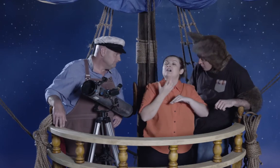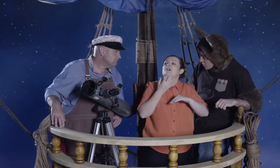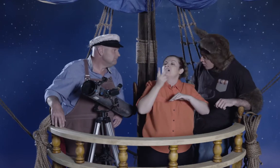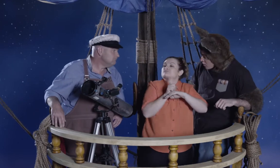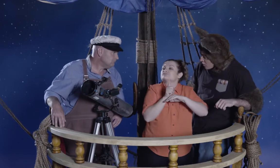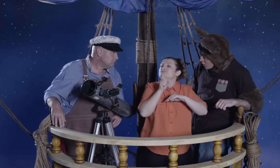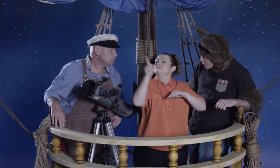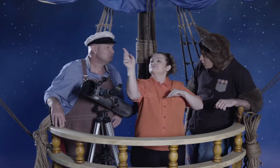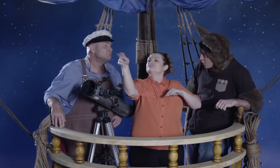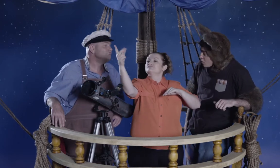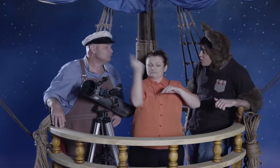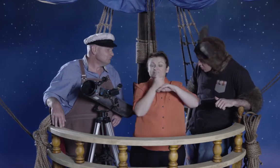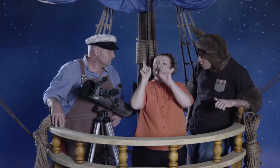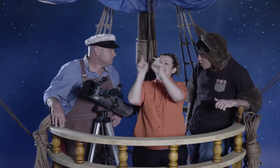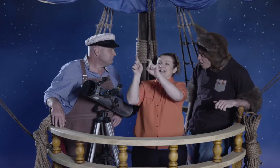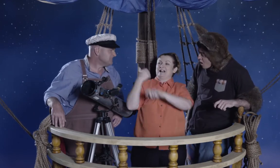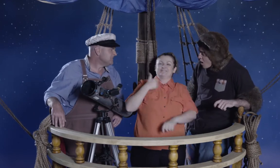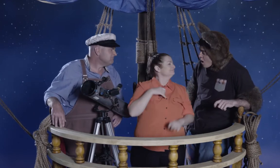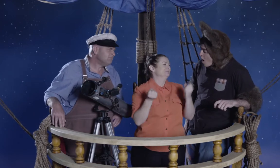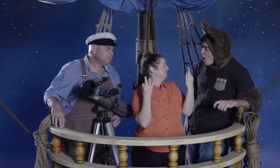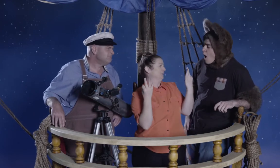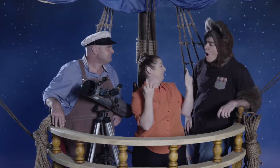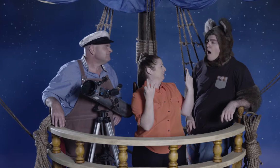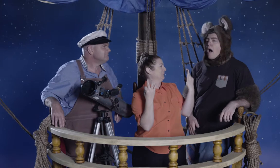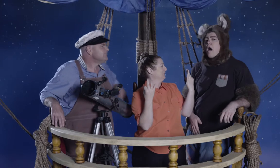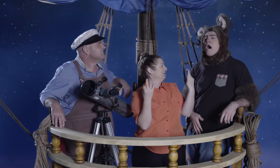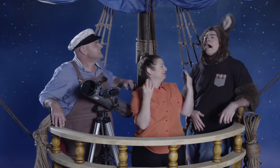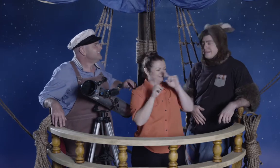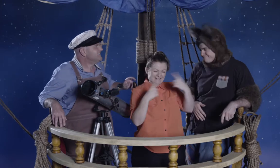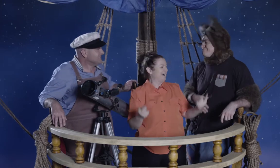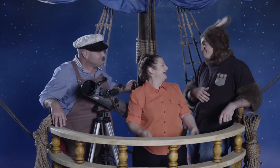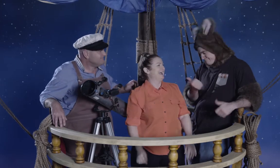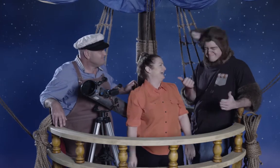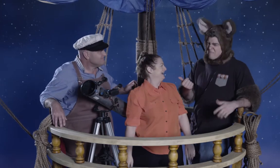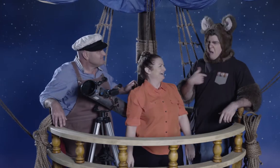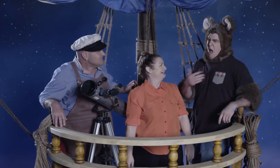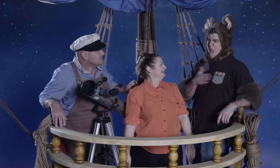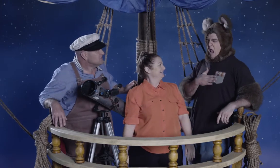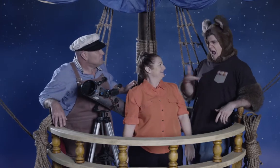You can't stay and live on the moon, you just can't. Oh, OK.